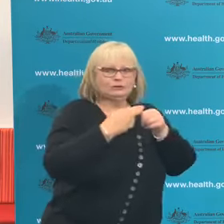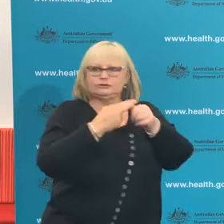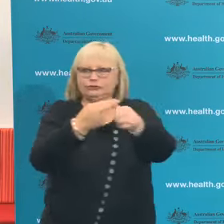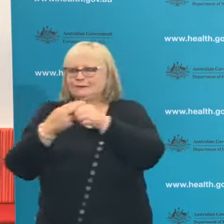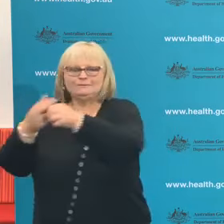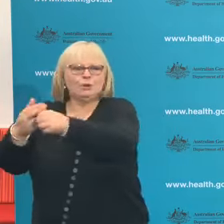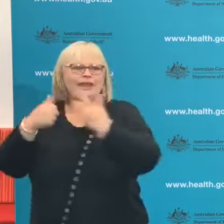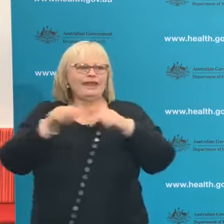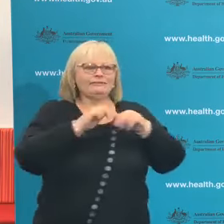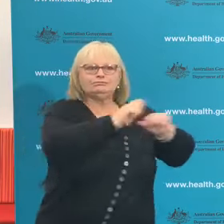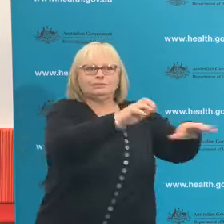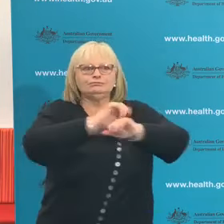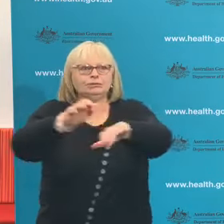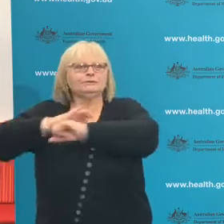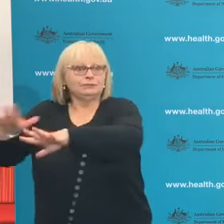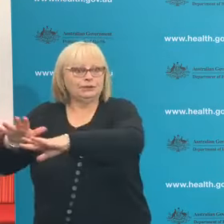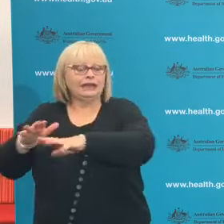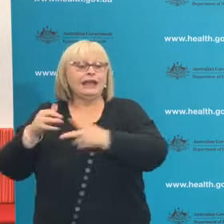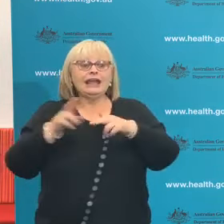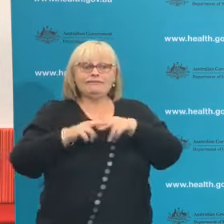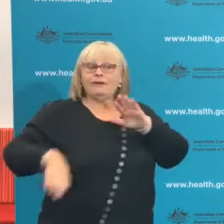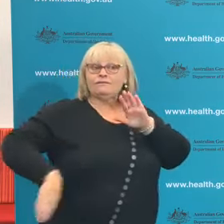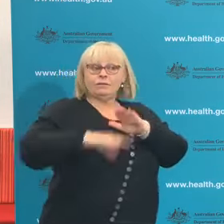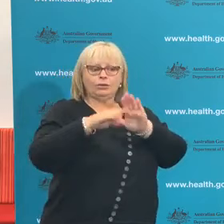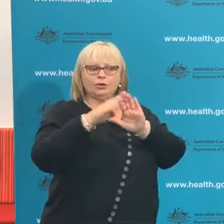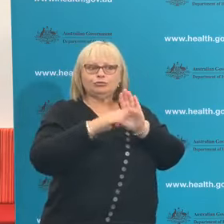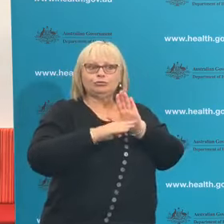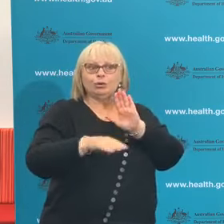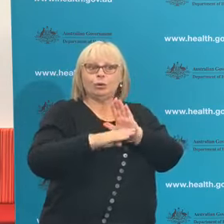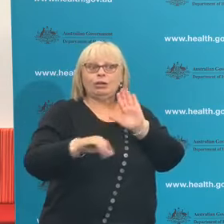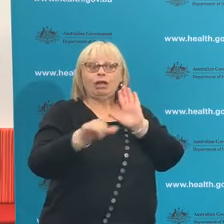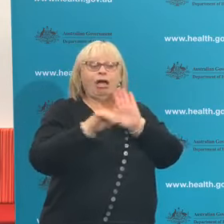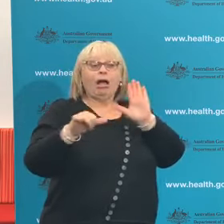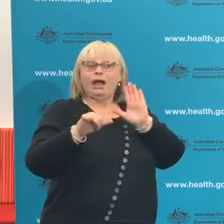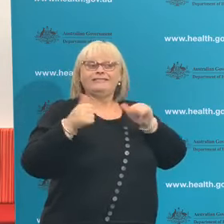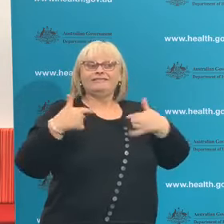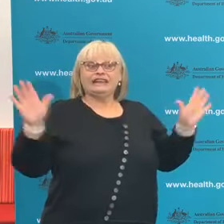you release measures. You can't be sure about elimination for many